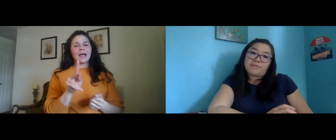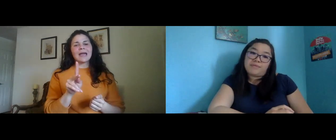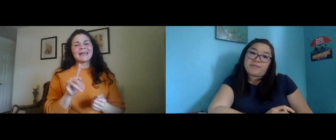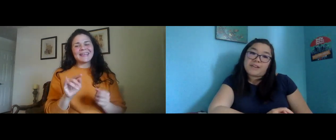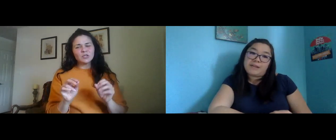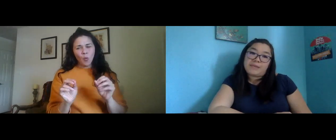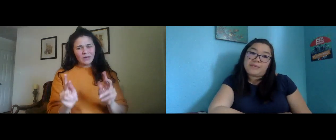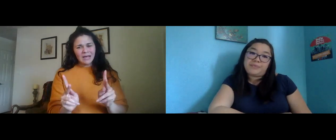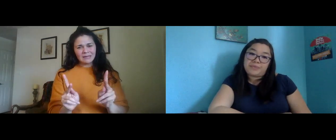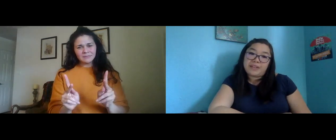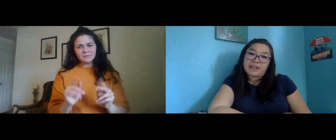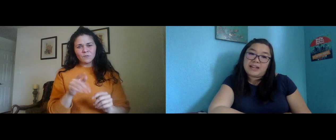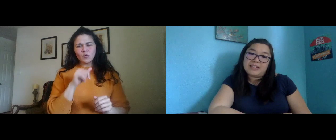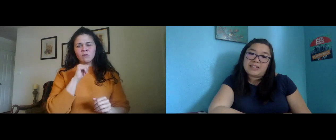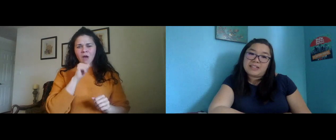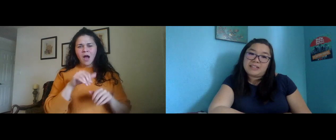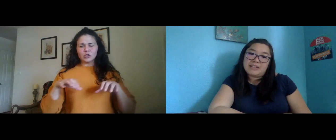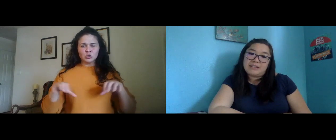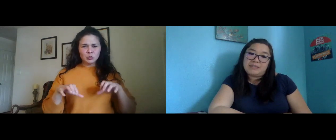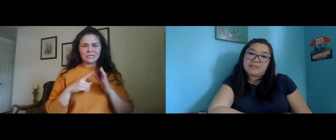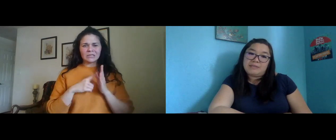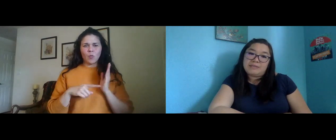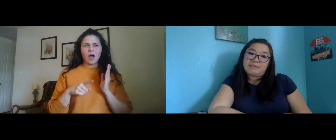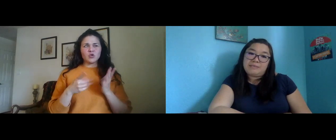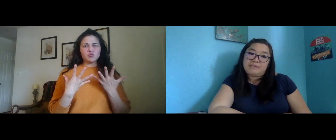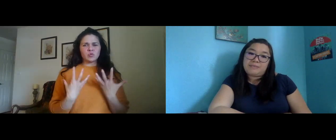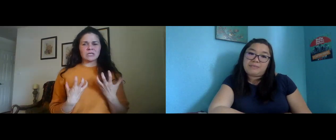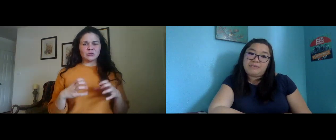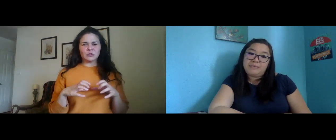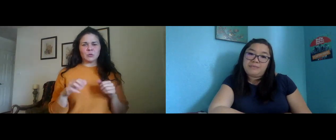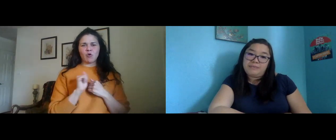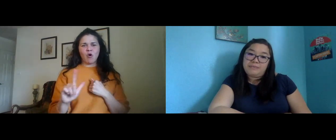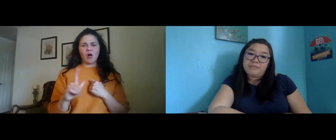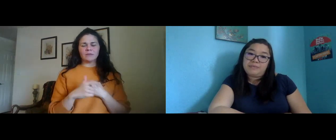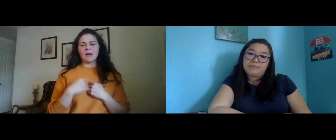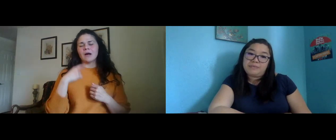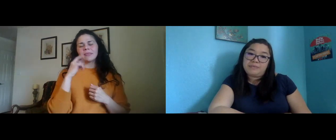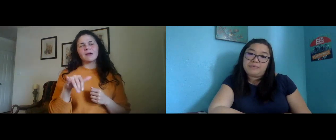it is okay if you are not doing what you want to do all the time.